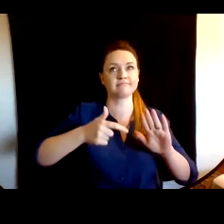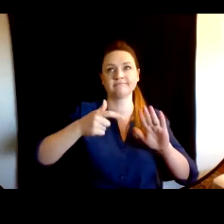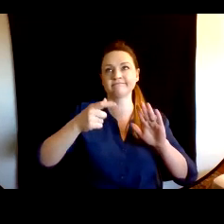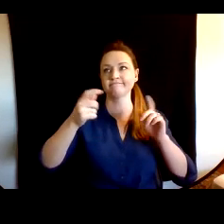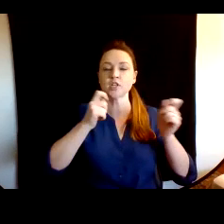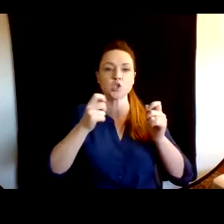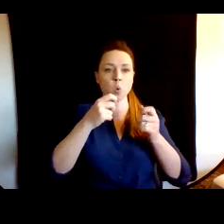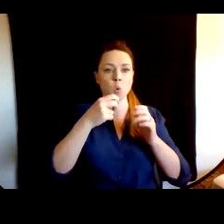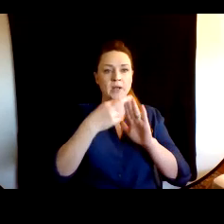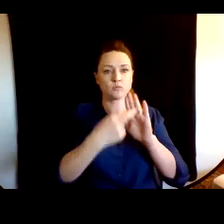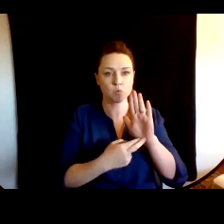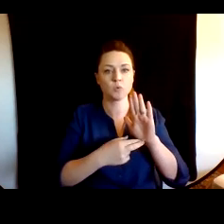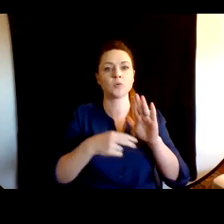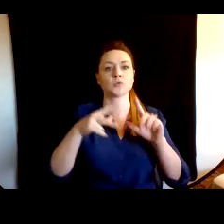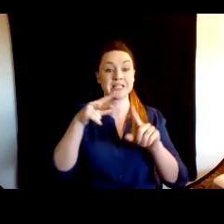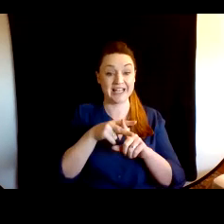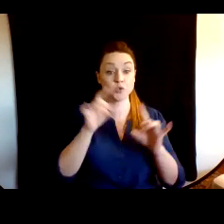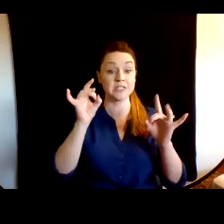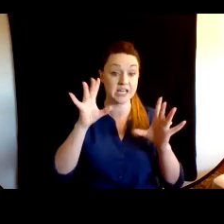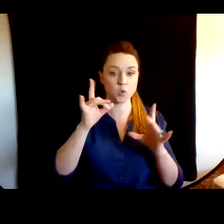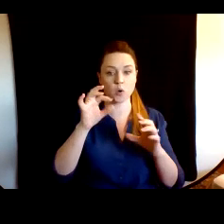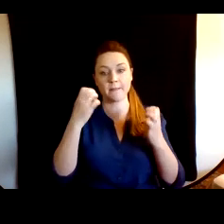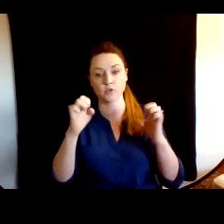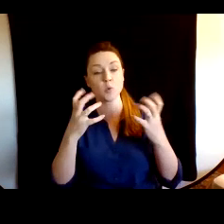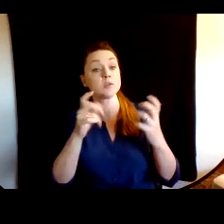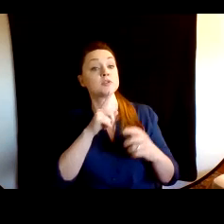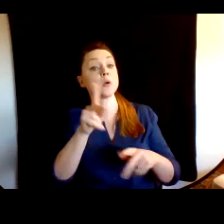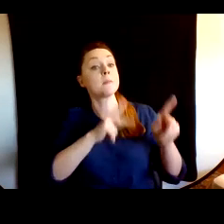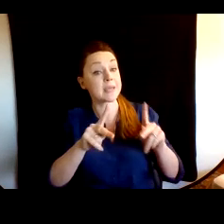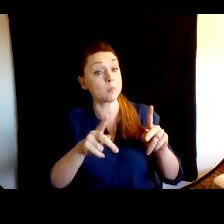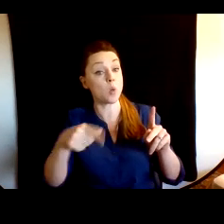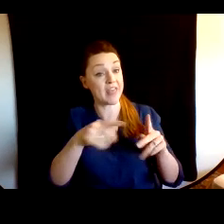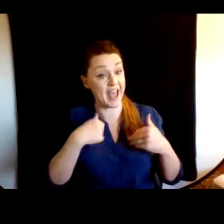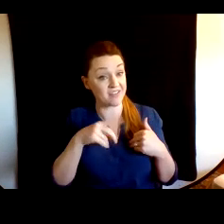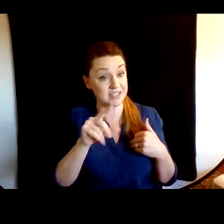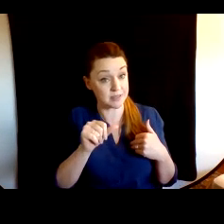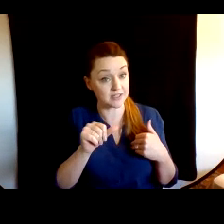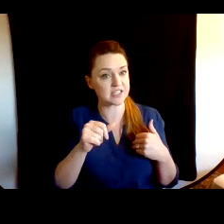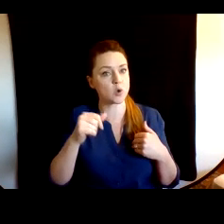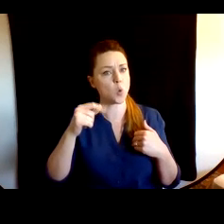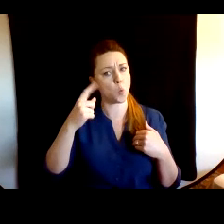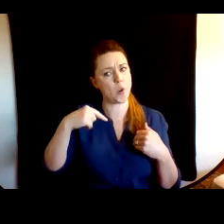that are related disasters and emergencies, we wanna make sure that people with disabilities are thought about during that process.